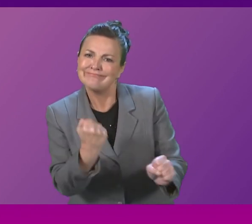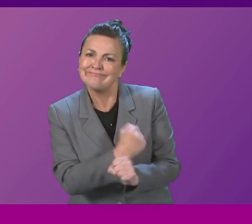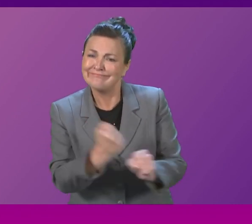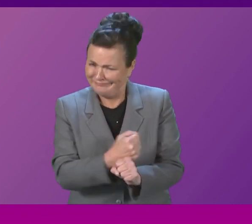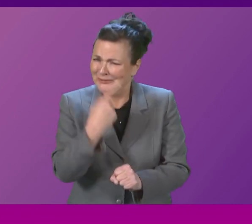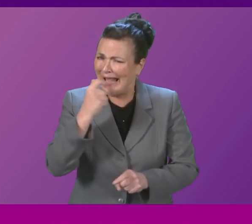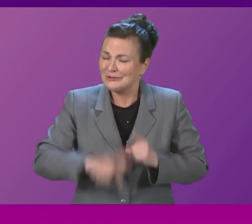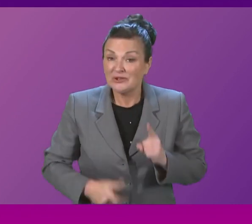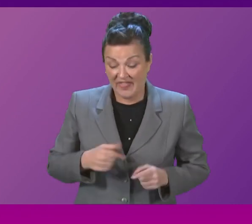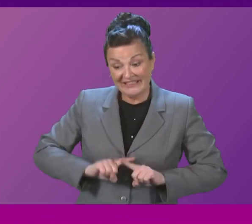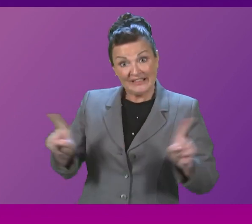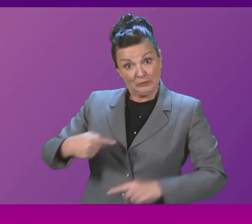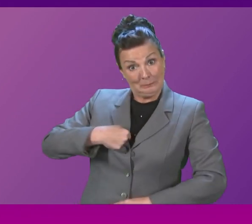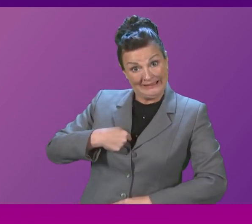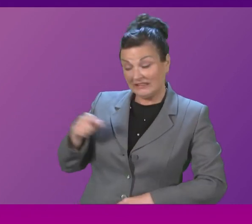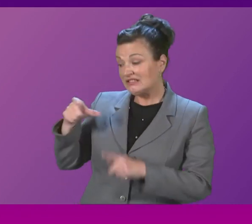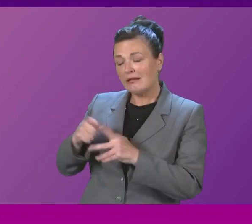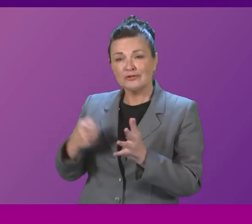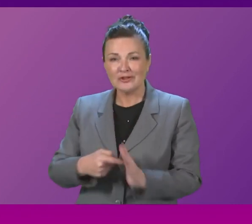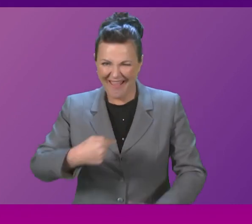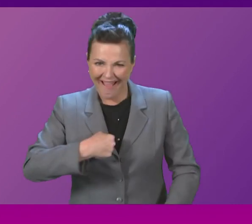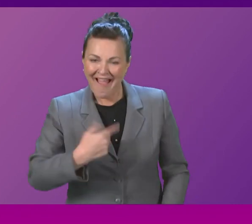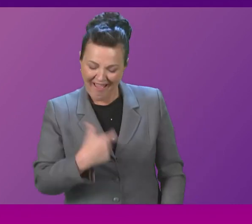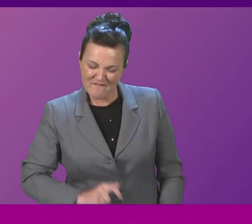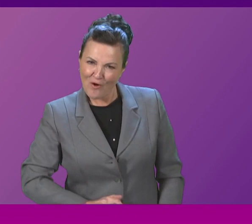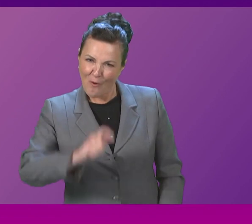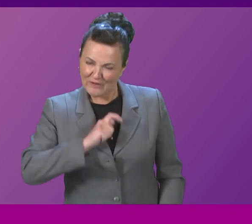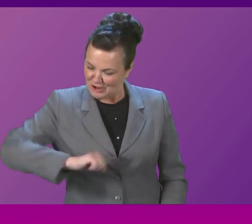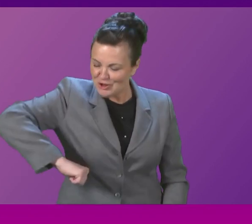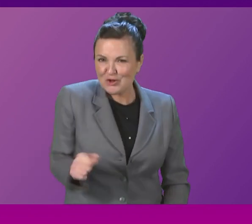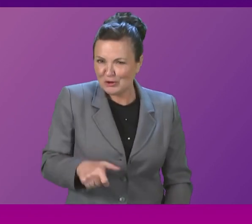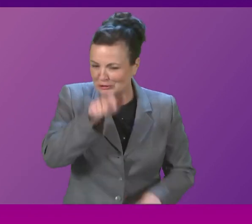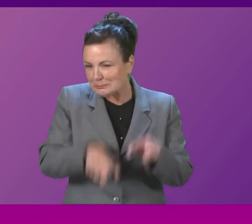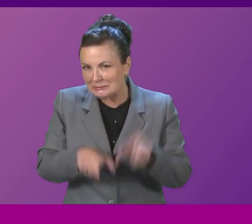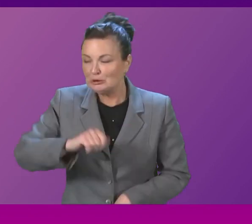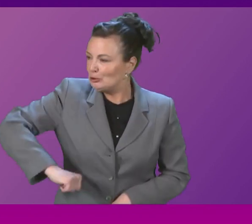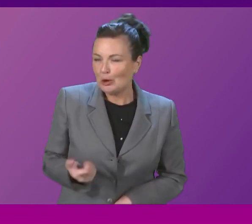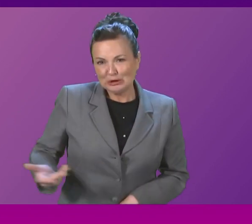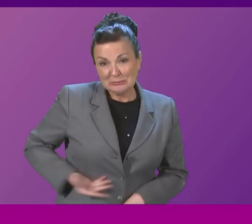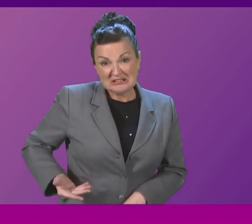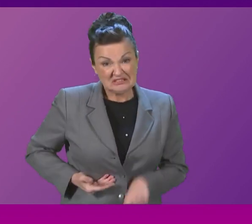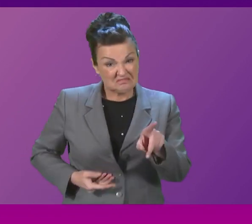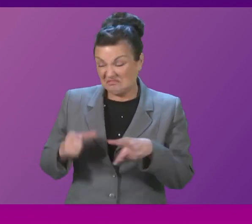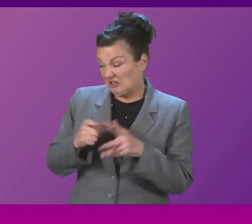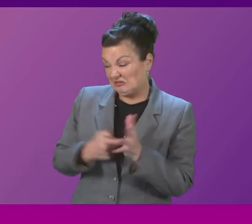The difference between me and Douglas Ross is that I have confidence in our industry in all circumstances—he clearly does not.